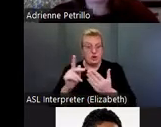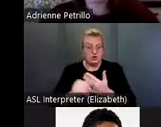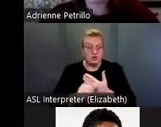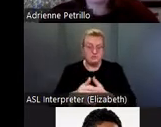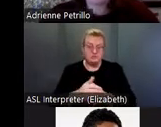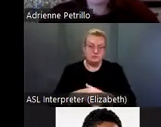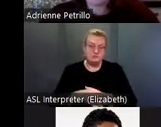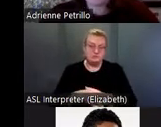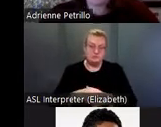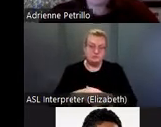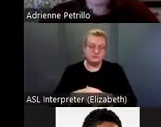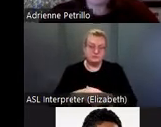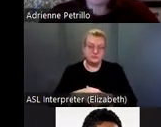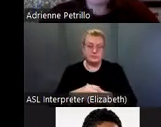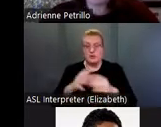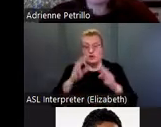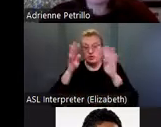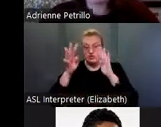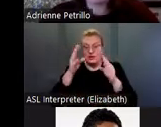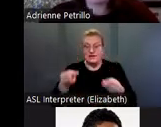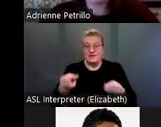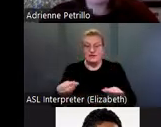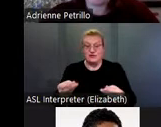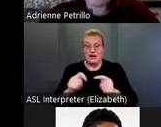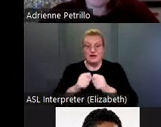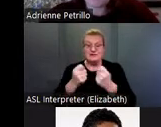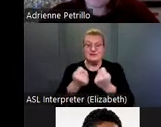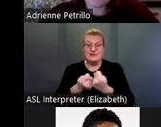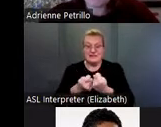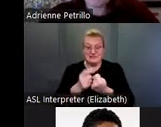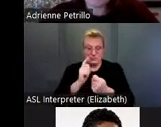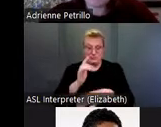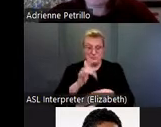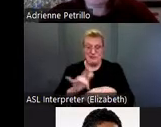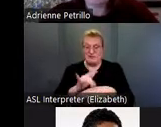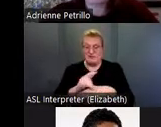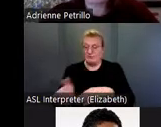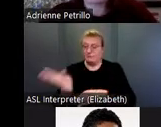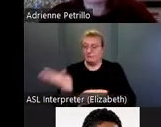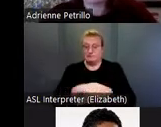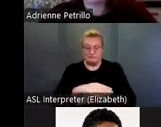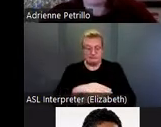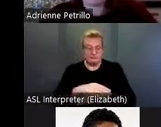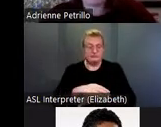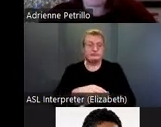Our CreativeGround team will also be available throughout the day at Idea Swap. They can show you the site.